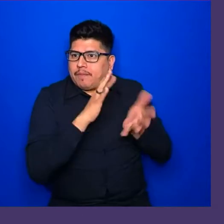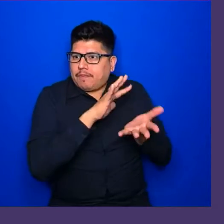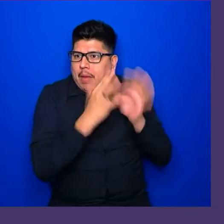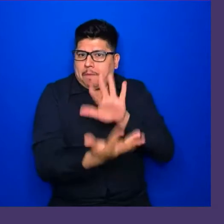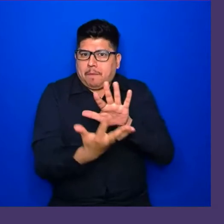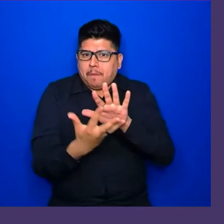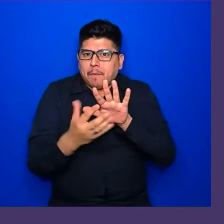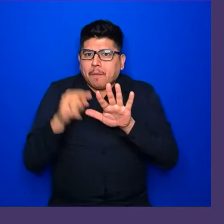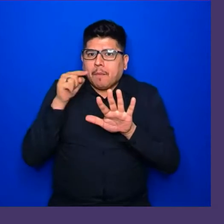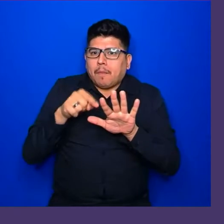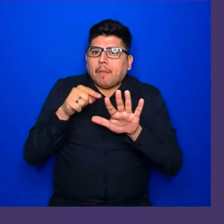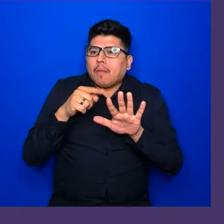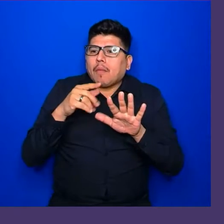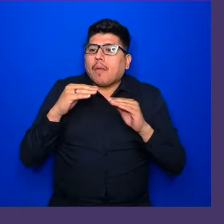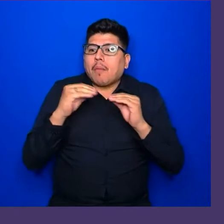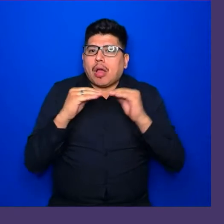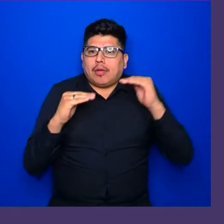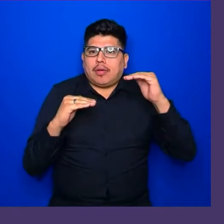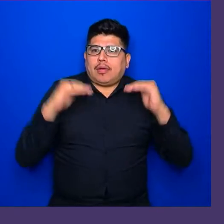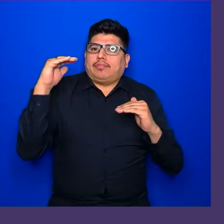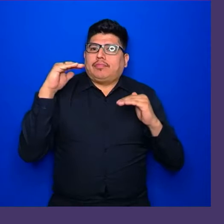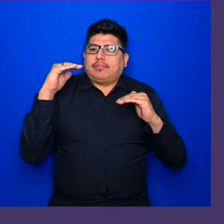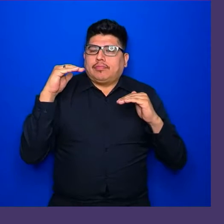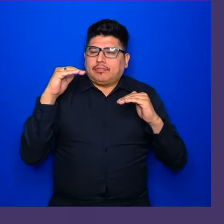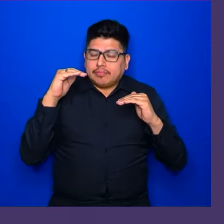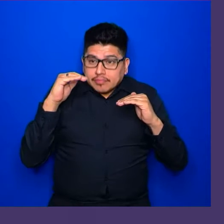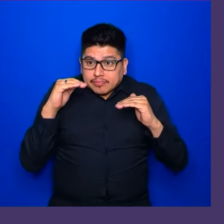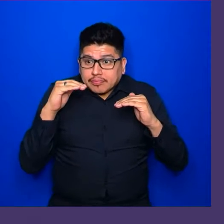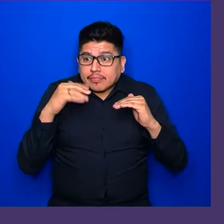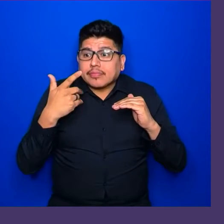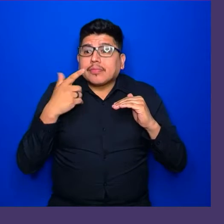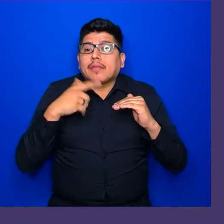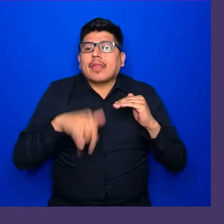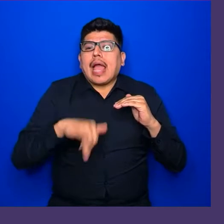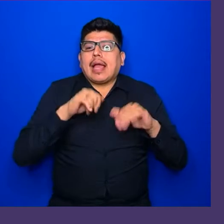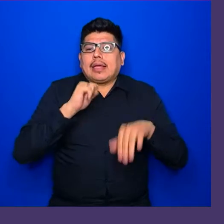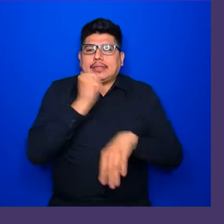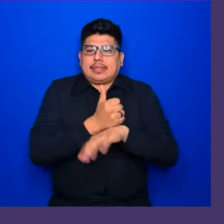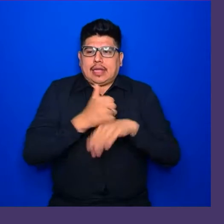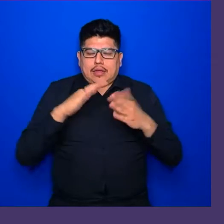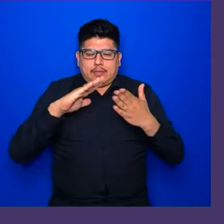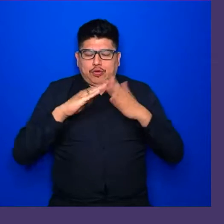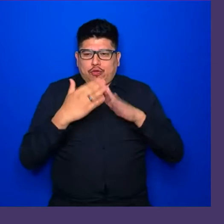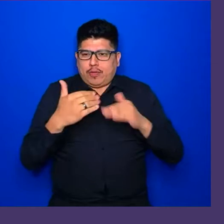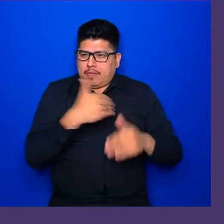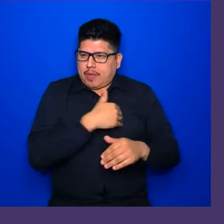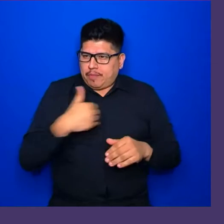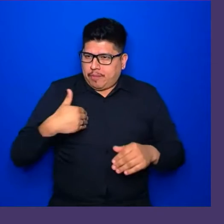but this is a set of community members who are strategic partners,